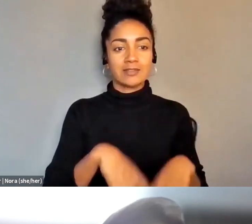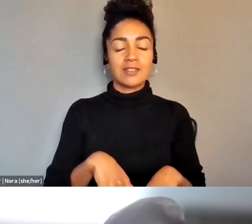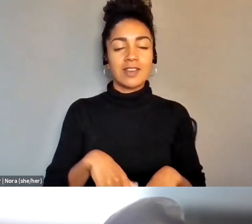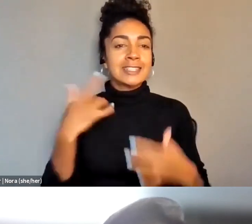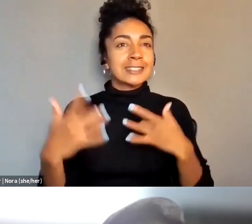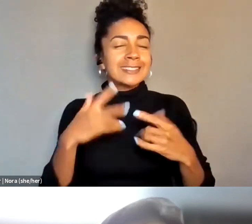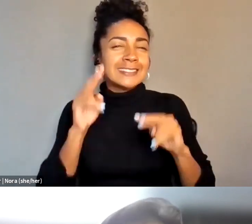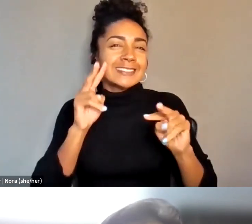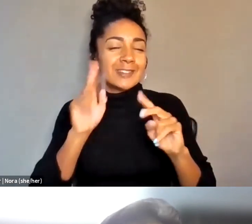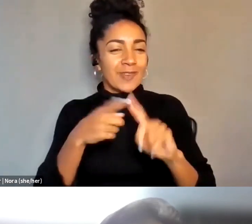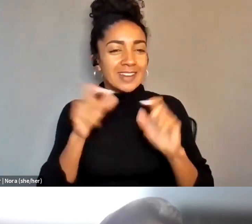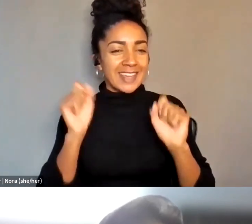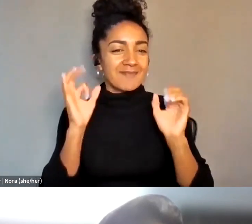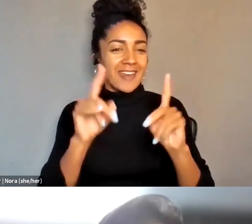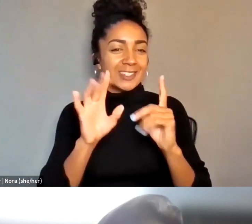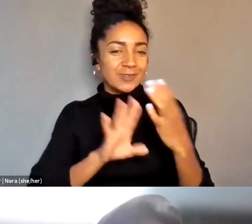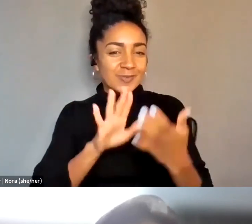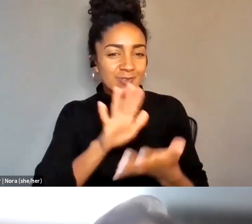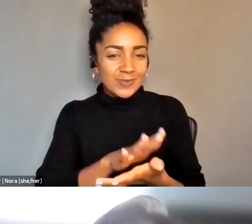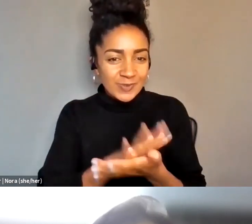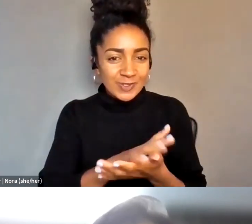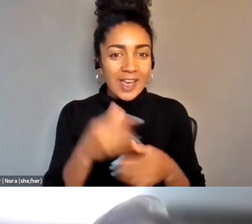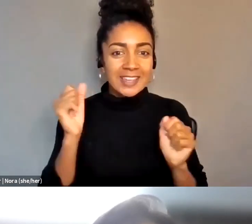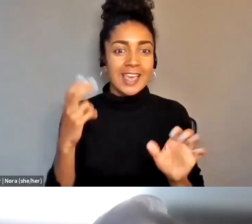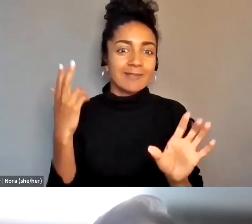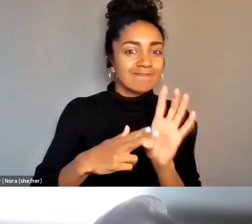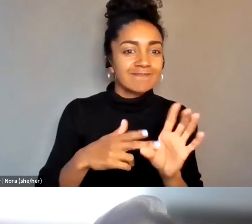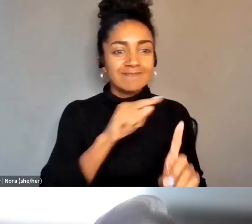so that I can rejoin these classes and mentoring activities in person.